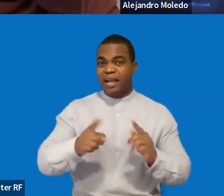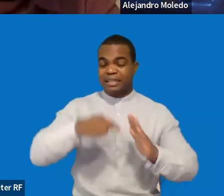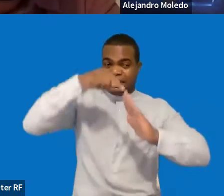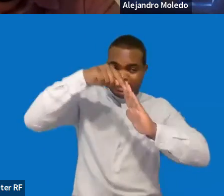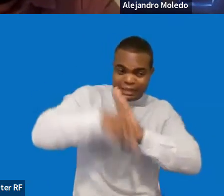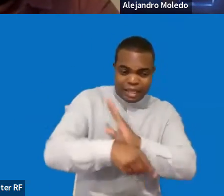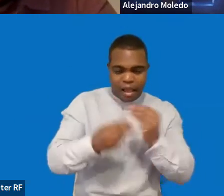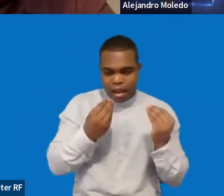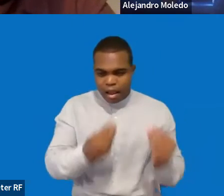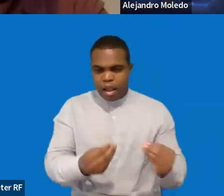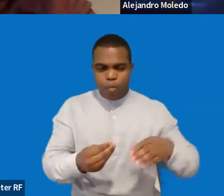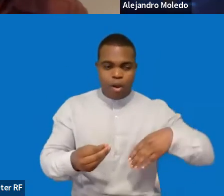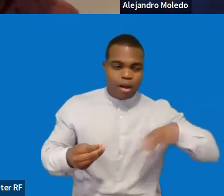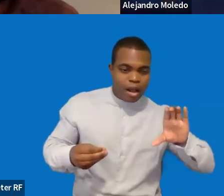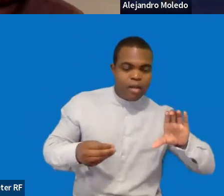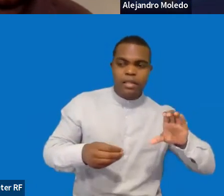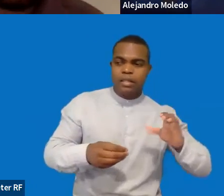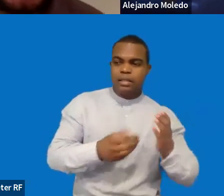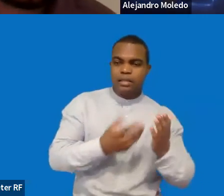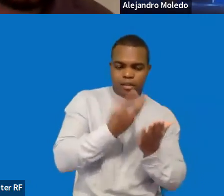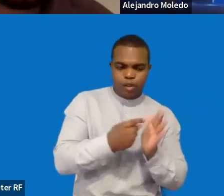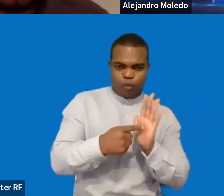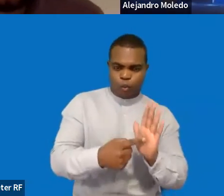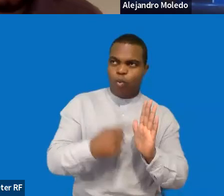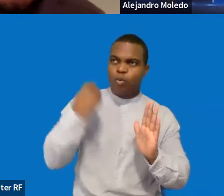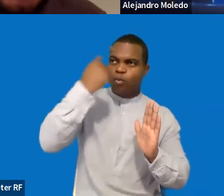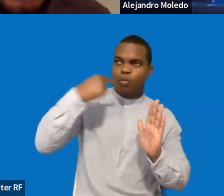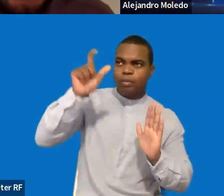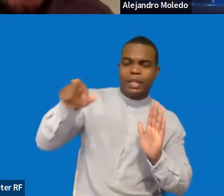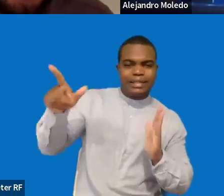Thank you very much. This was a question, indeed, on the content.